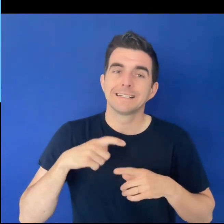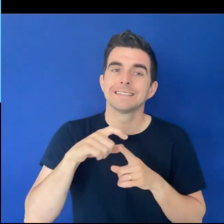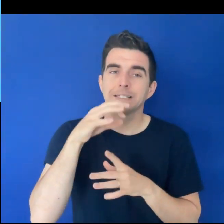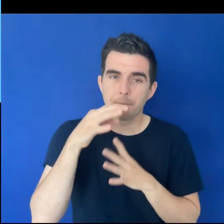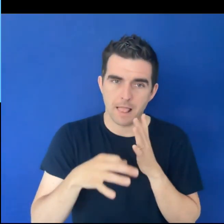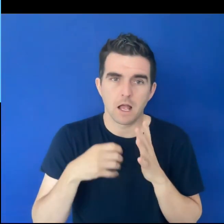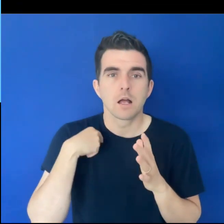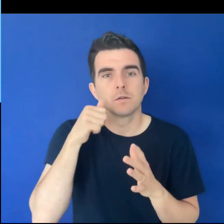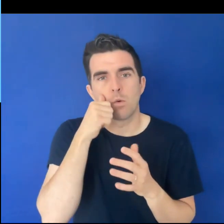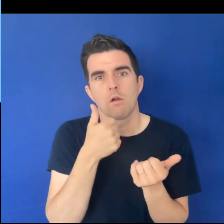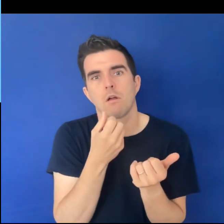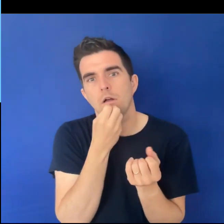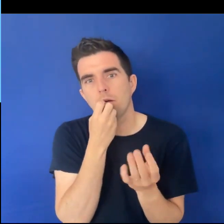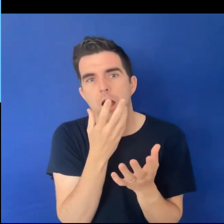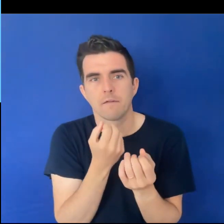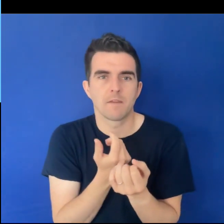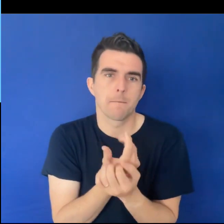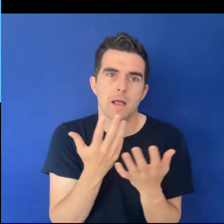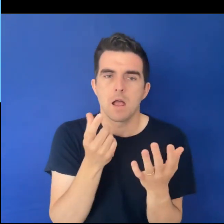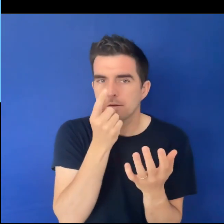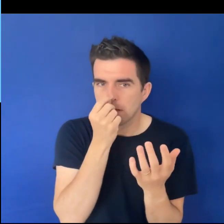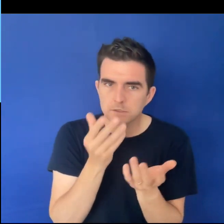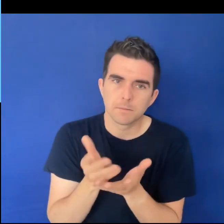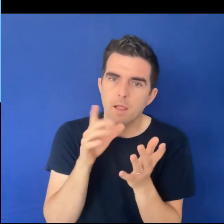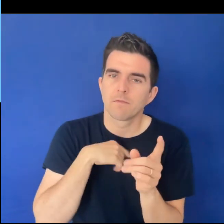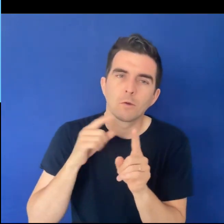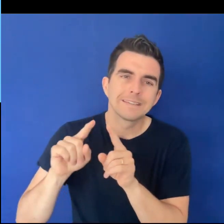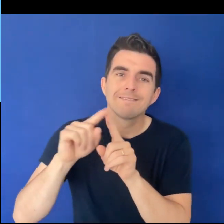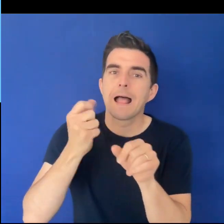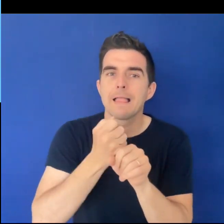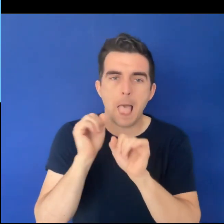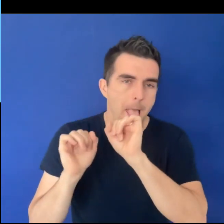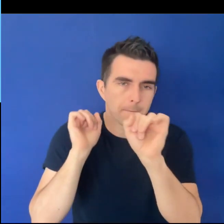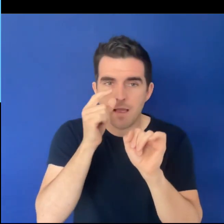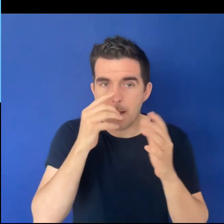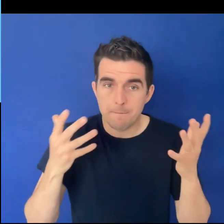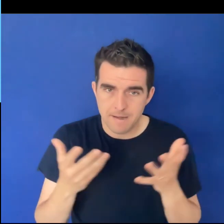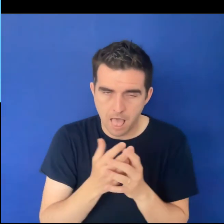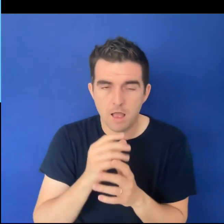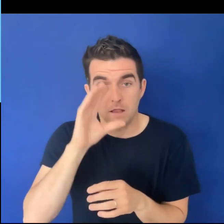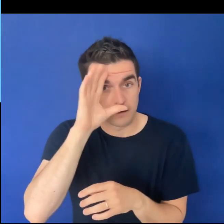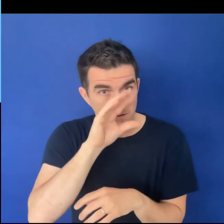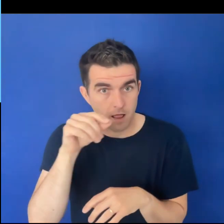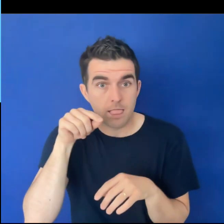I know it's handy to have as many inputs available to adjust to gameplay changes. Please note that these features are currently available in our demo which